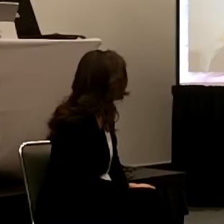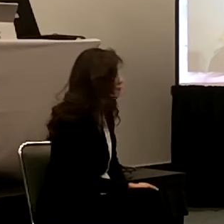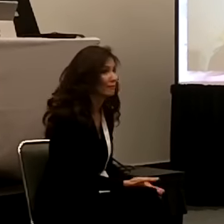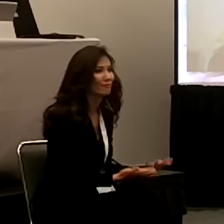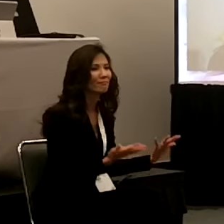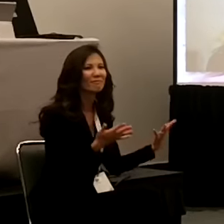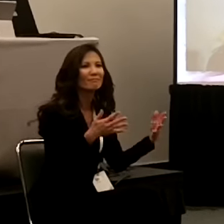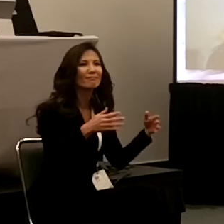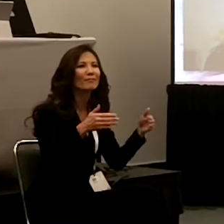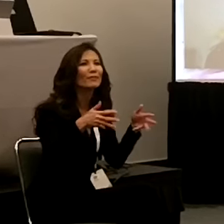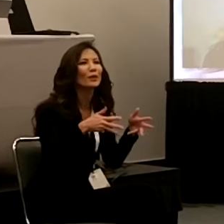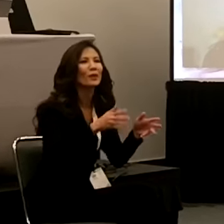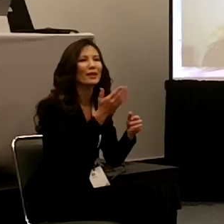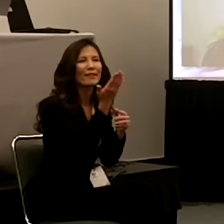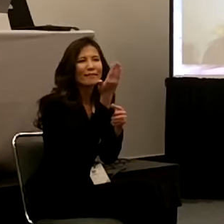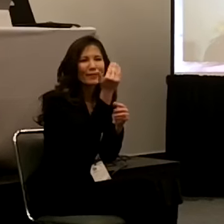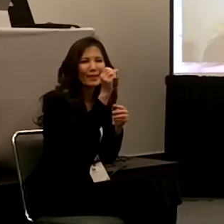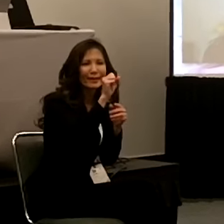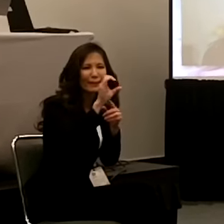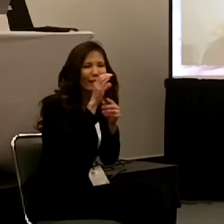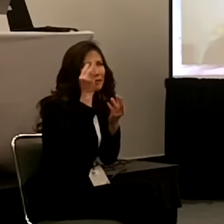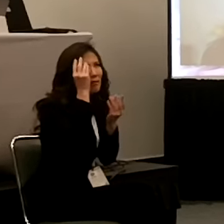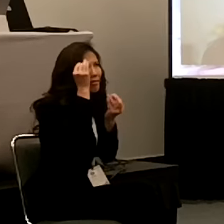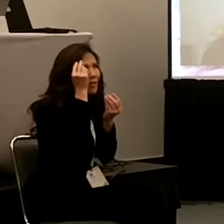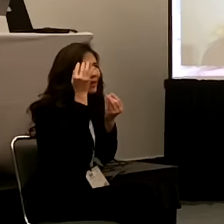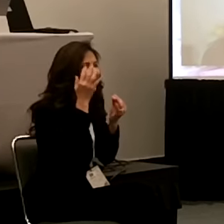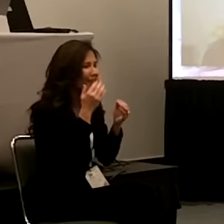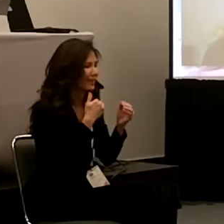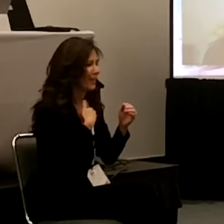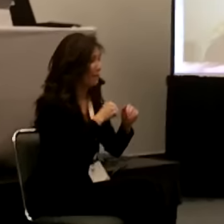I'll give you about 15 seconds while I vlog this for a little bit,